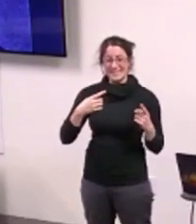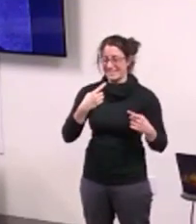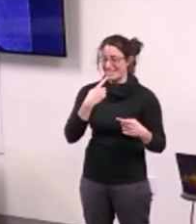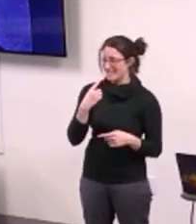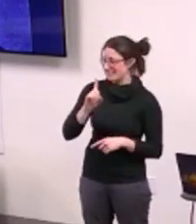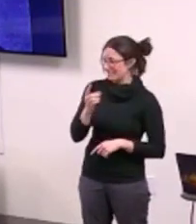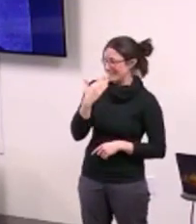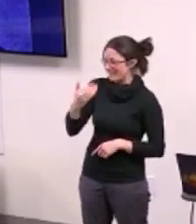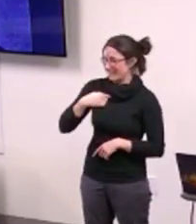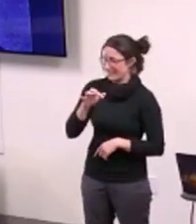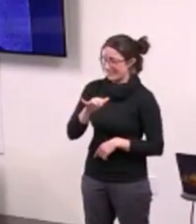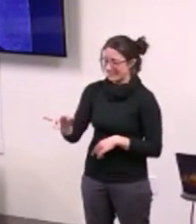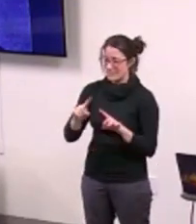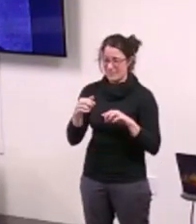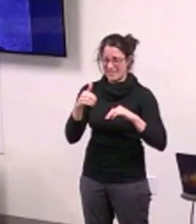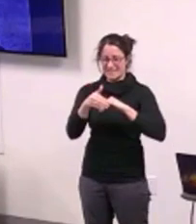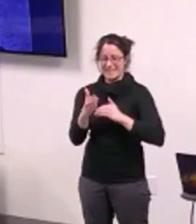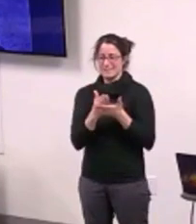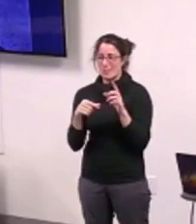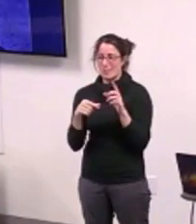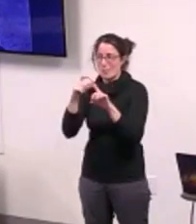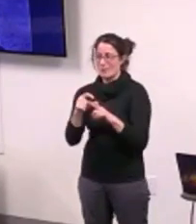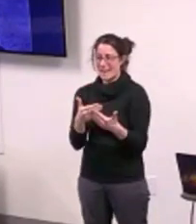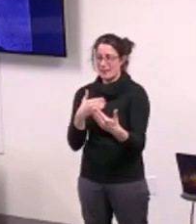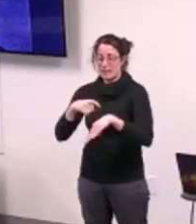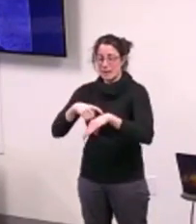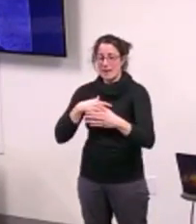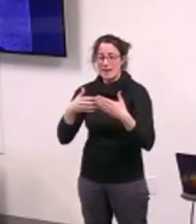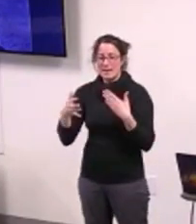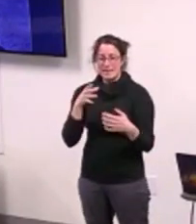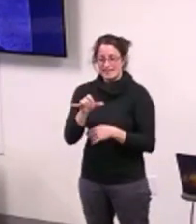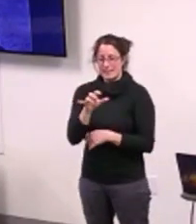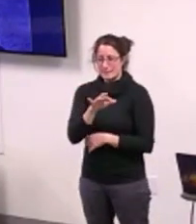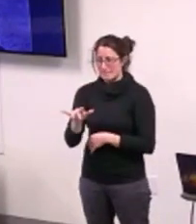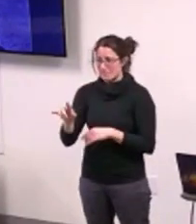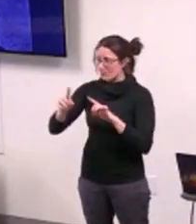I was about to say that was really good. Well played.